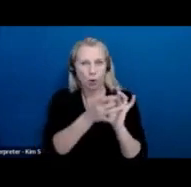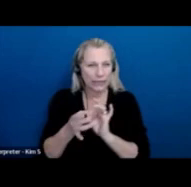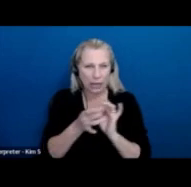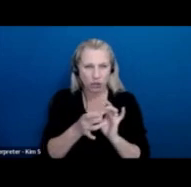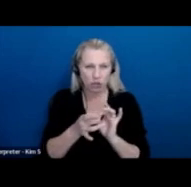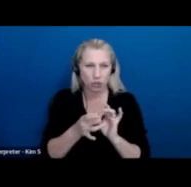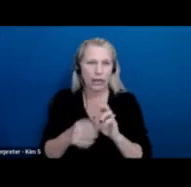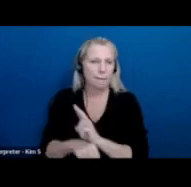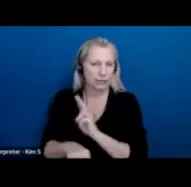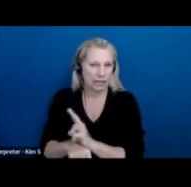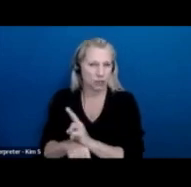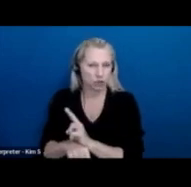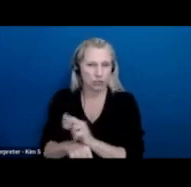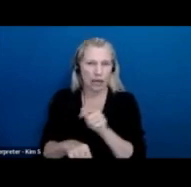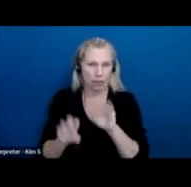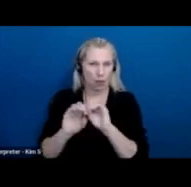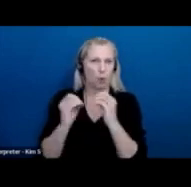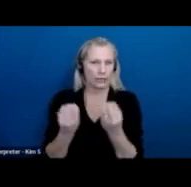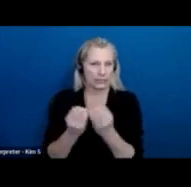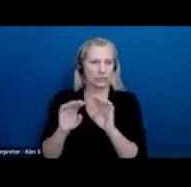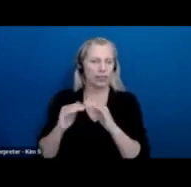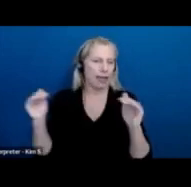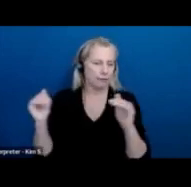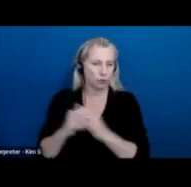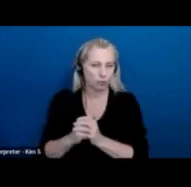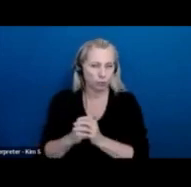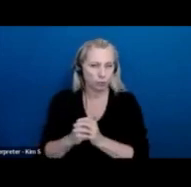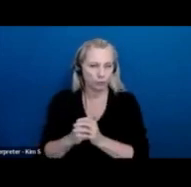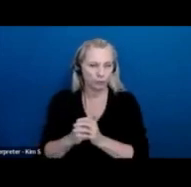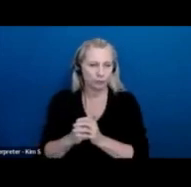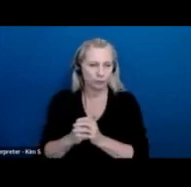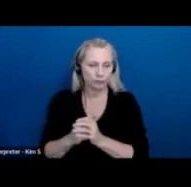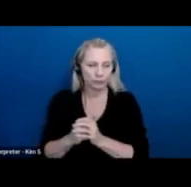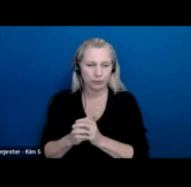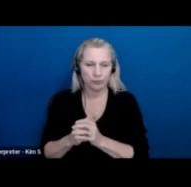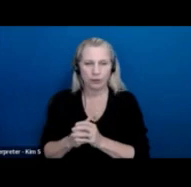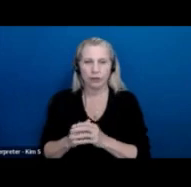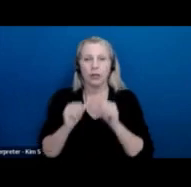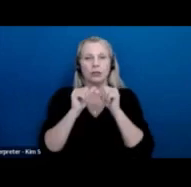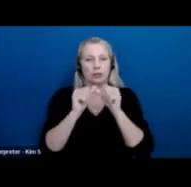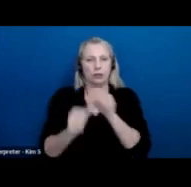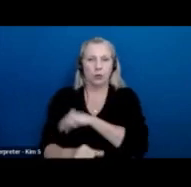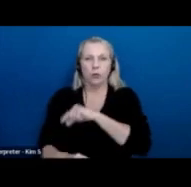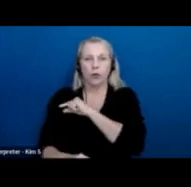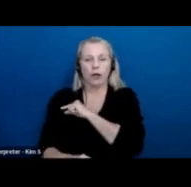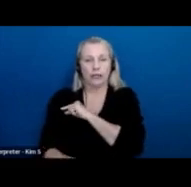the organizational level, there needs to be continuous quality improvement, oversight and